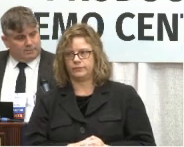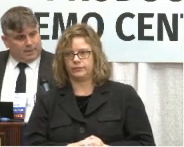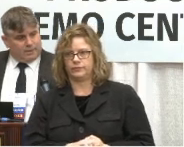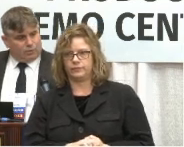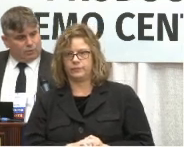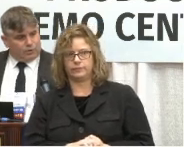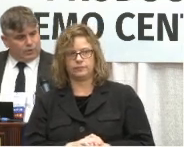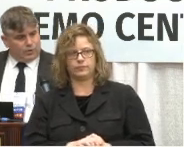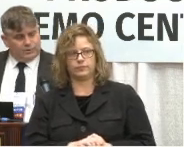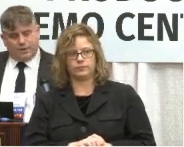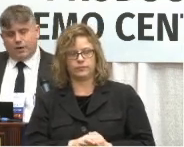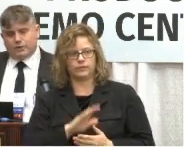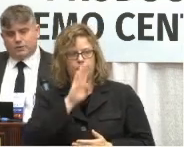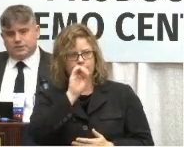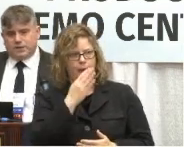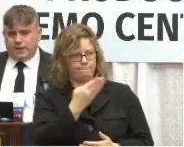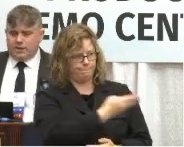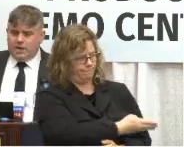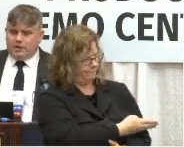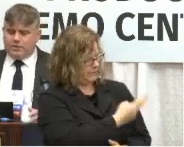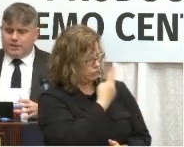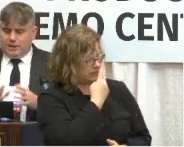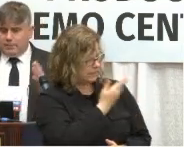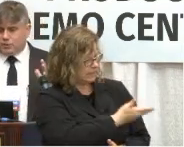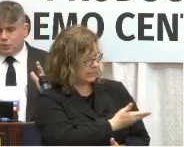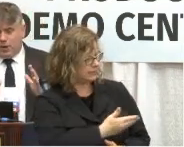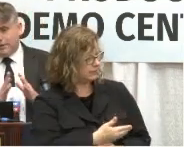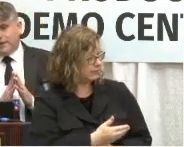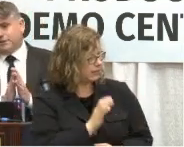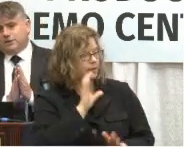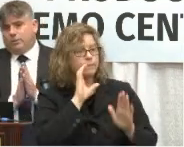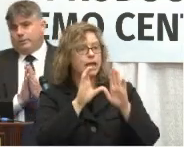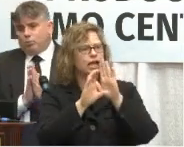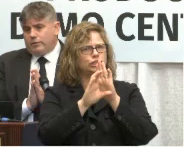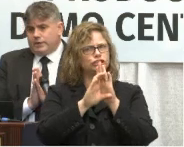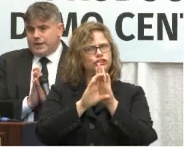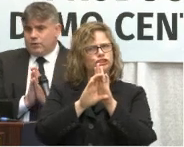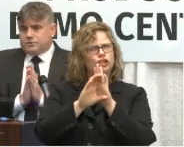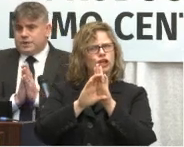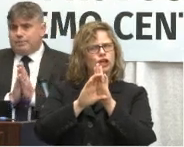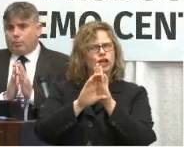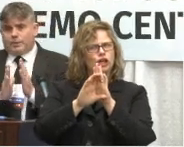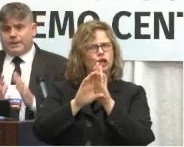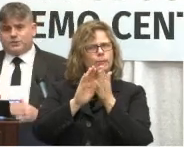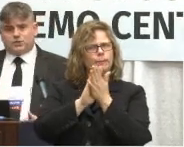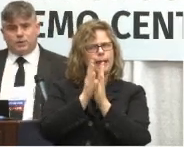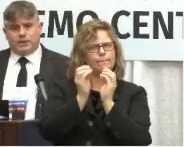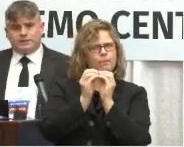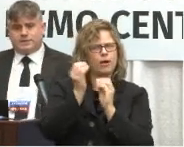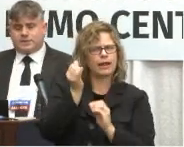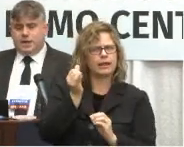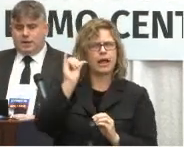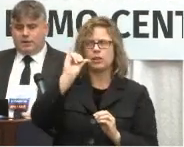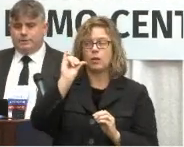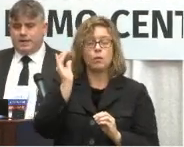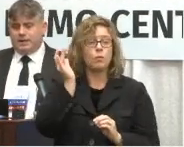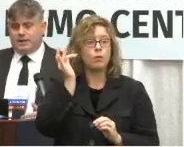Bob will go in there and you'll see that, the image quality gets a little bit more of a yellow (mumbles). What that's doing is its eliminating